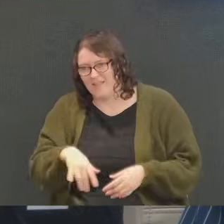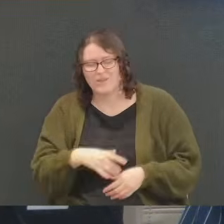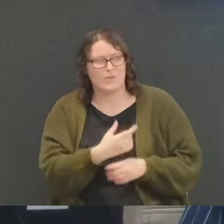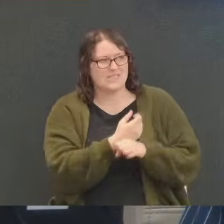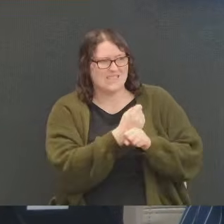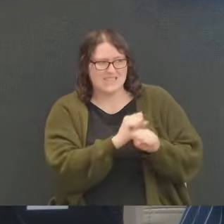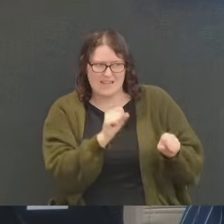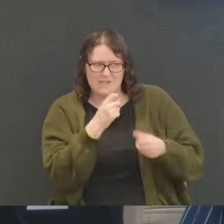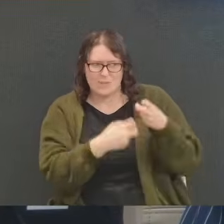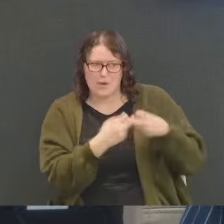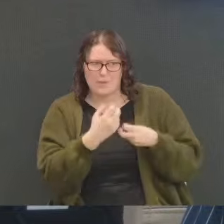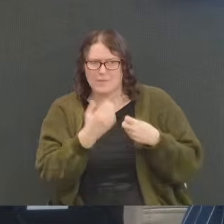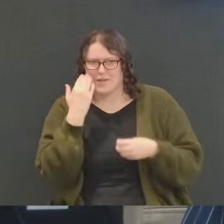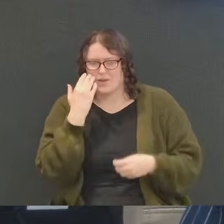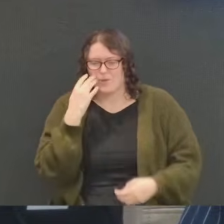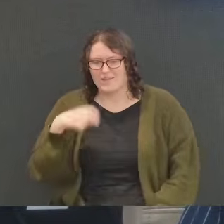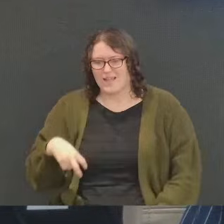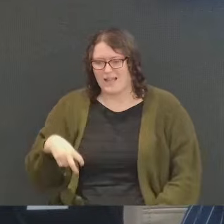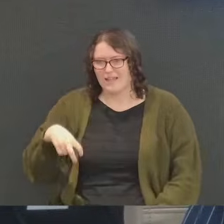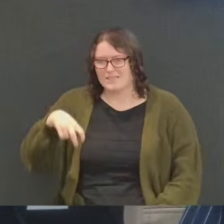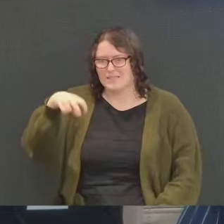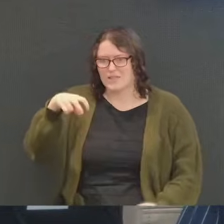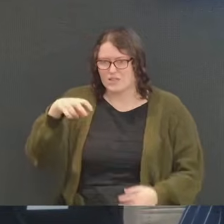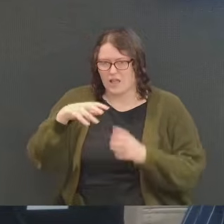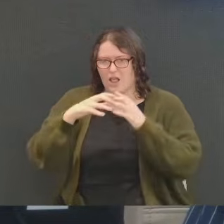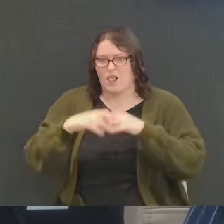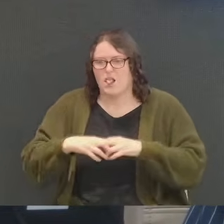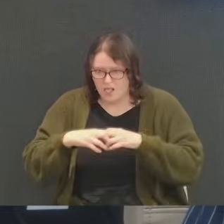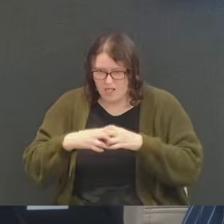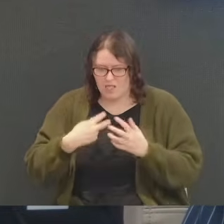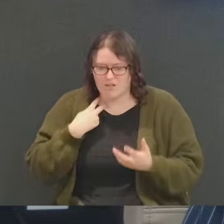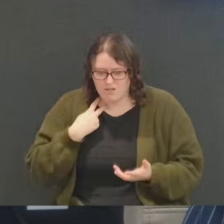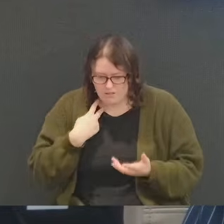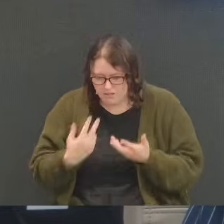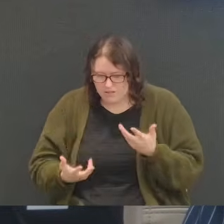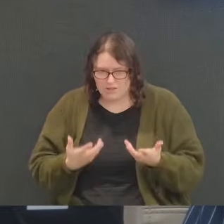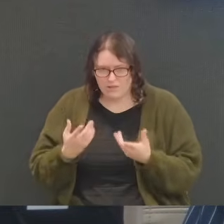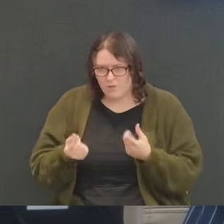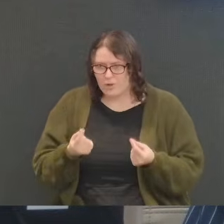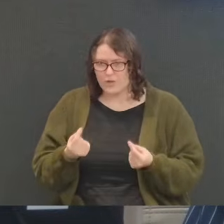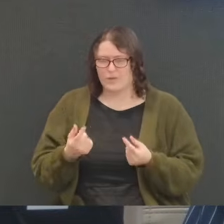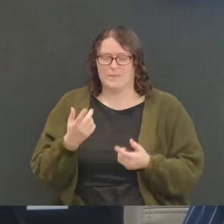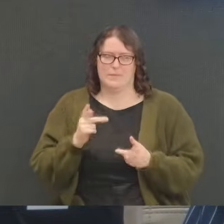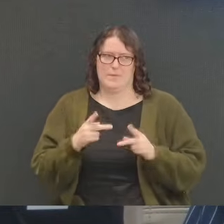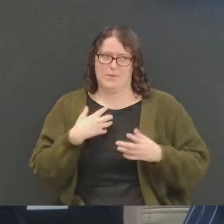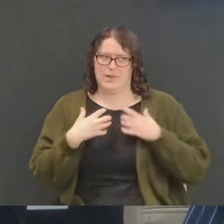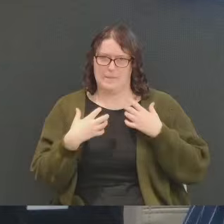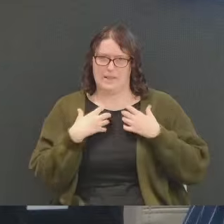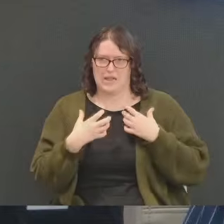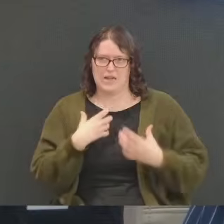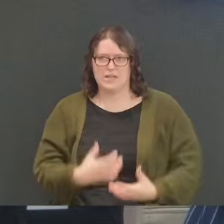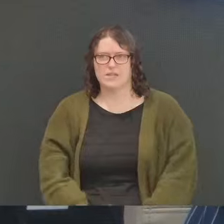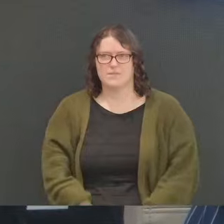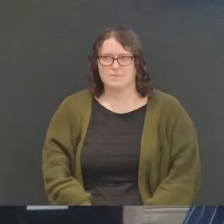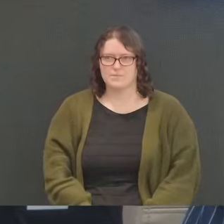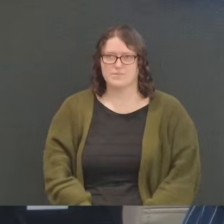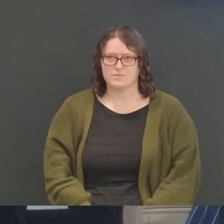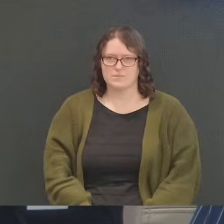breaking down. All kind of stuff was happening from what I from people complaining. Yes. the